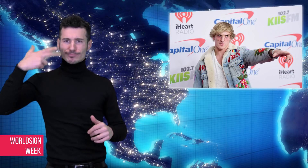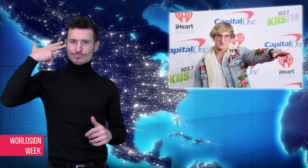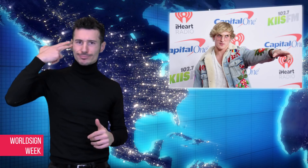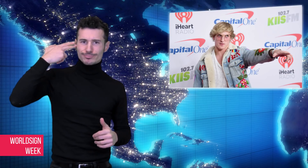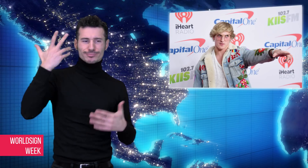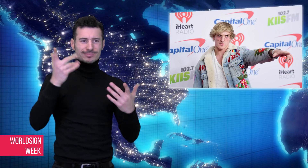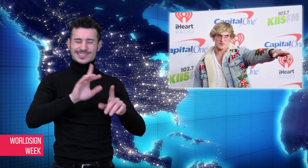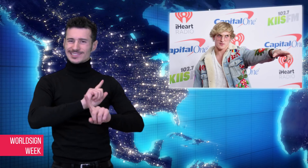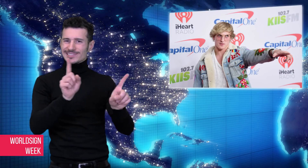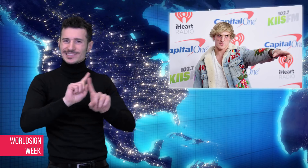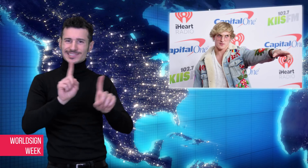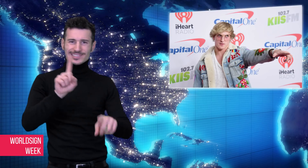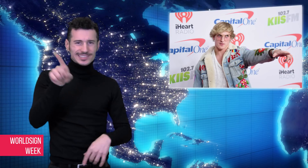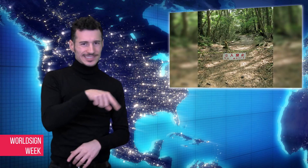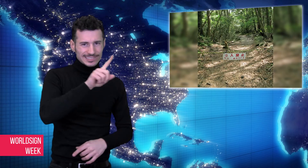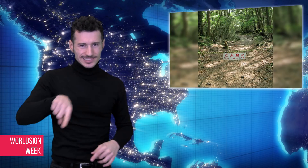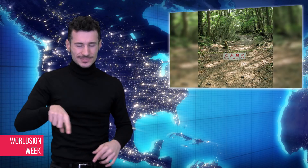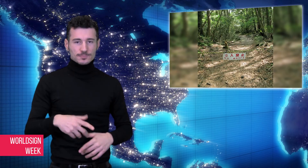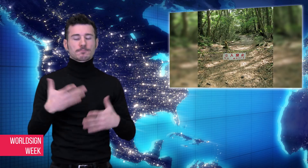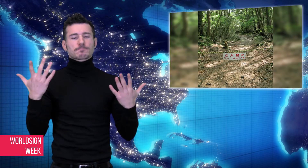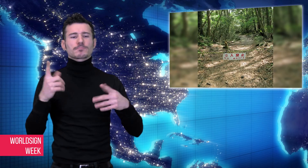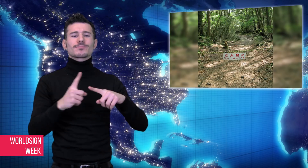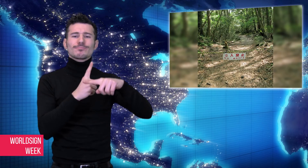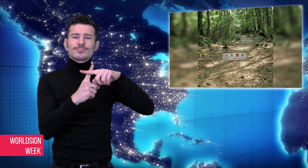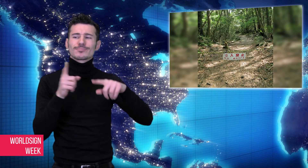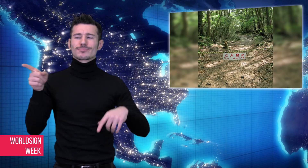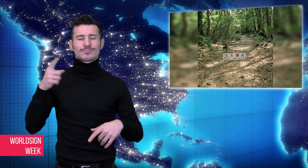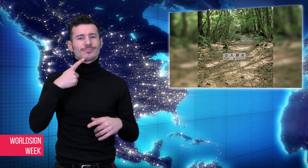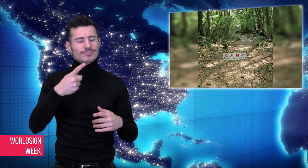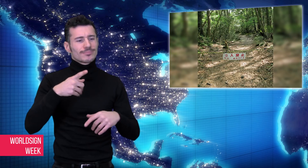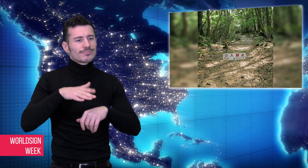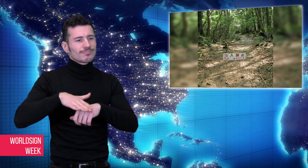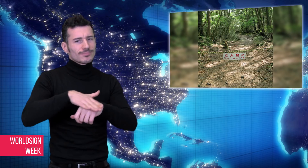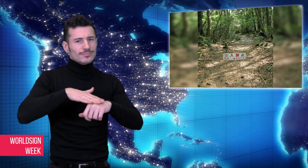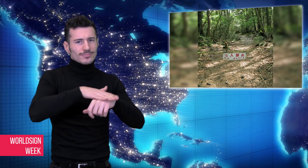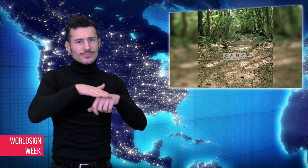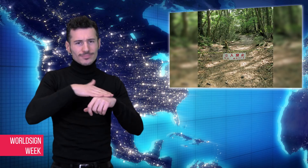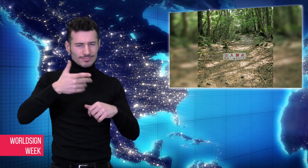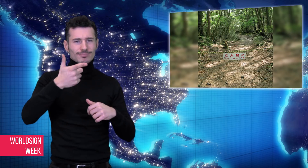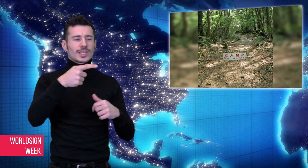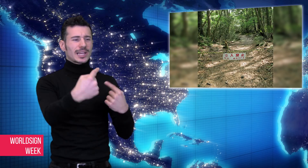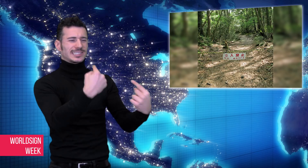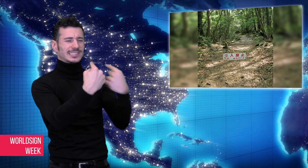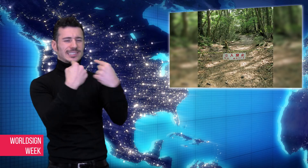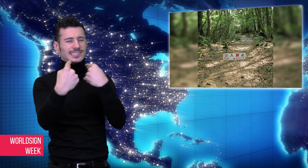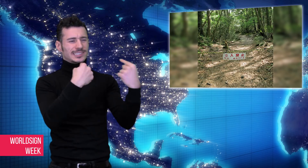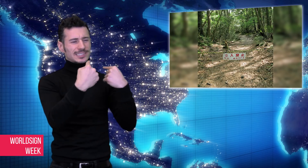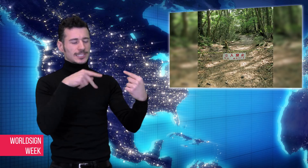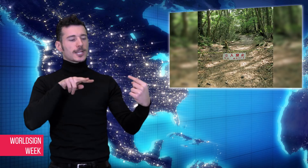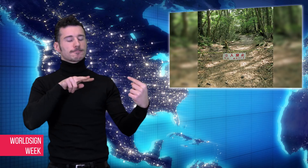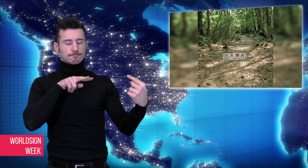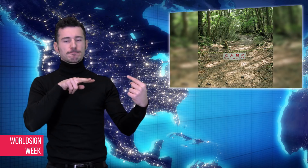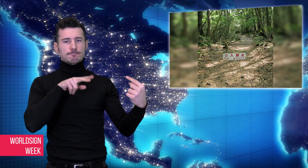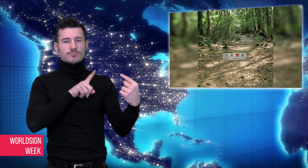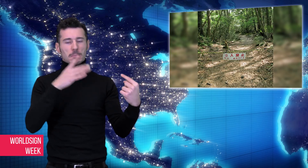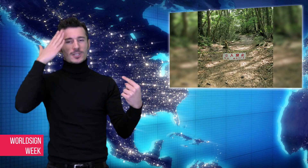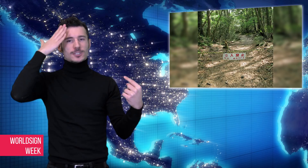have done differently but I didn't and for that, from the bottom